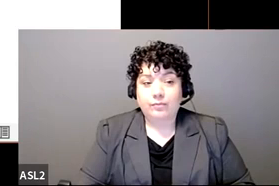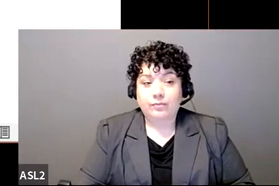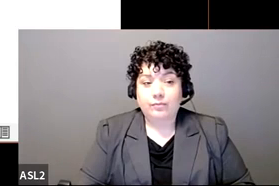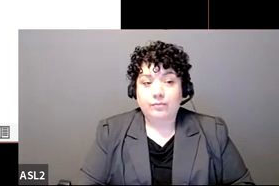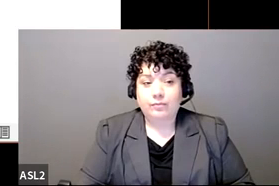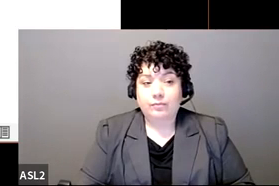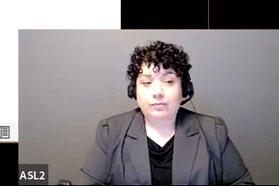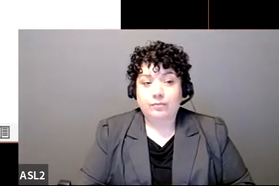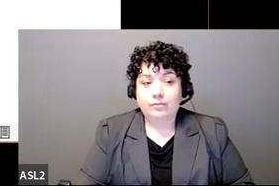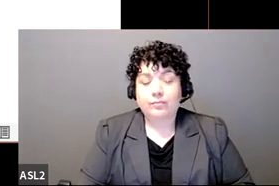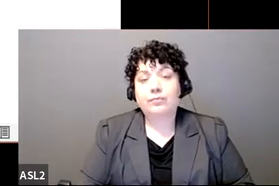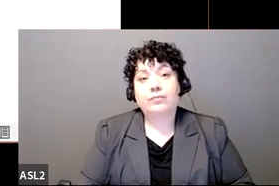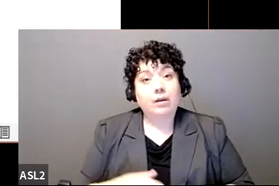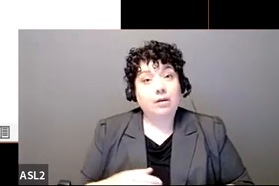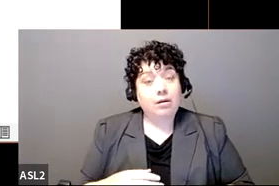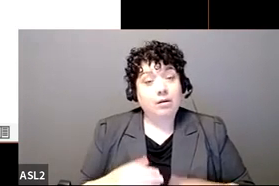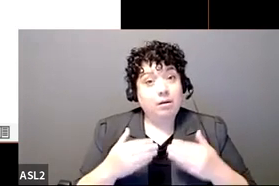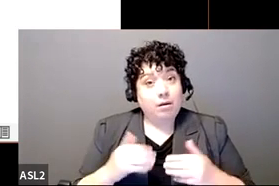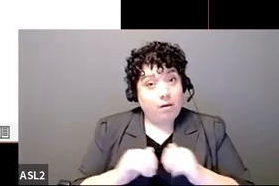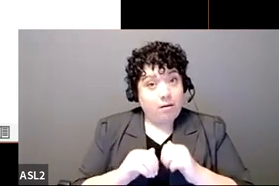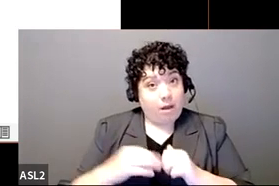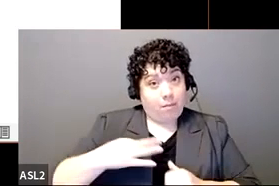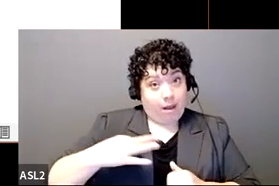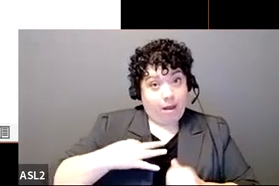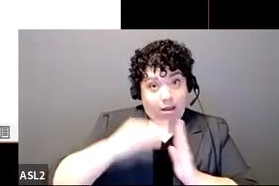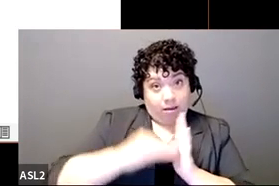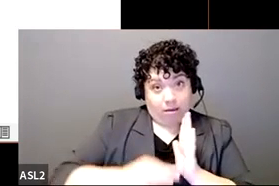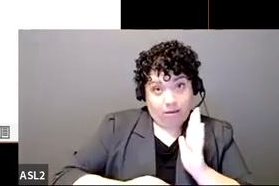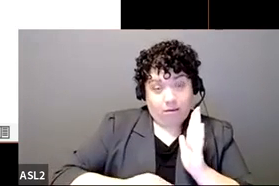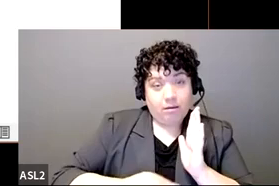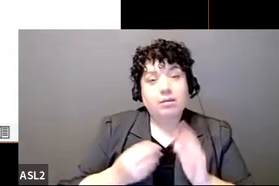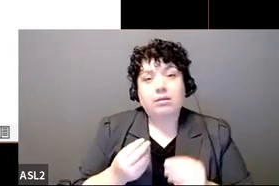and then there's the issue of applying for benefits people reported people